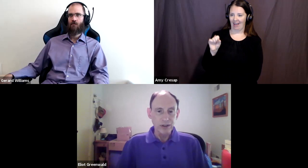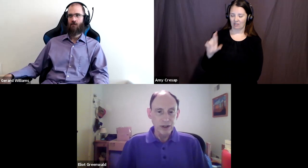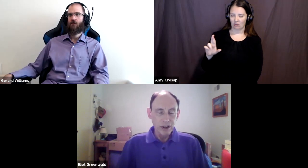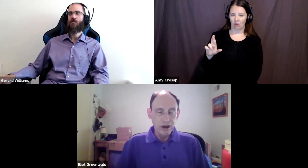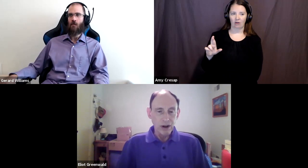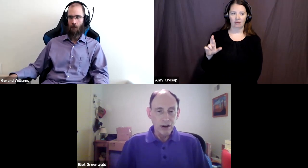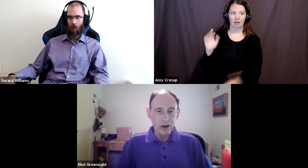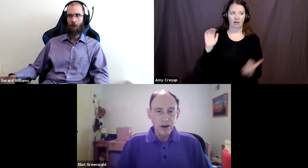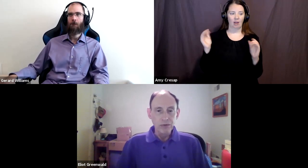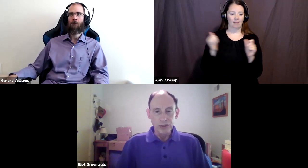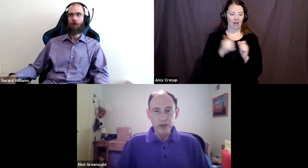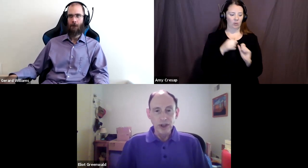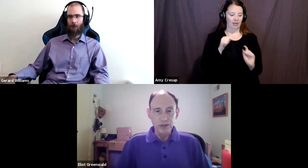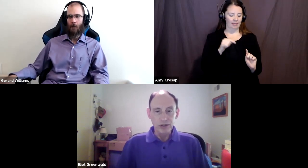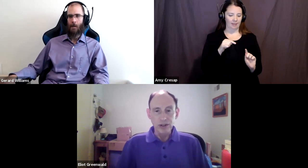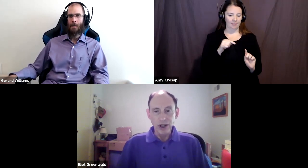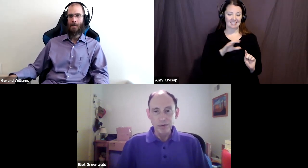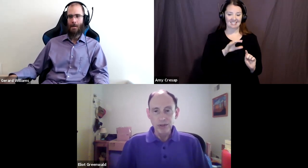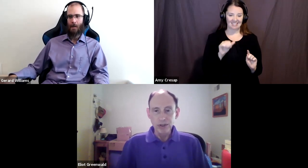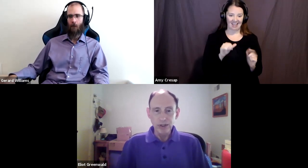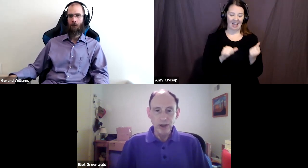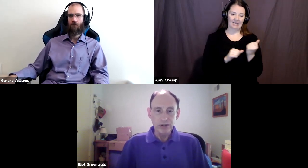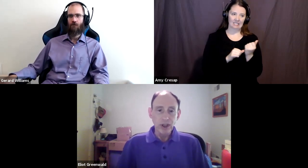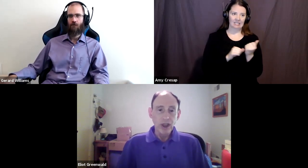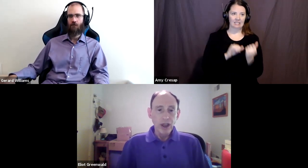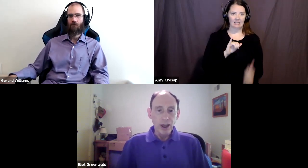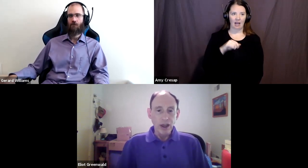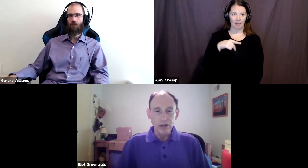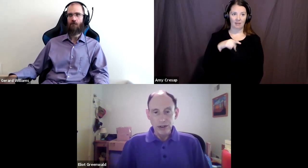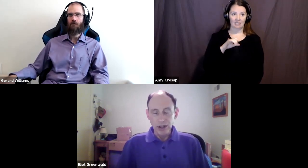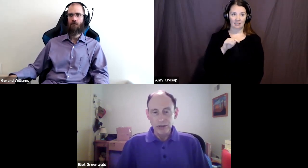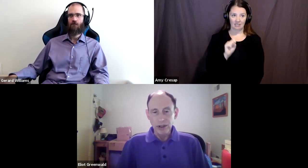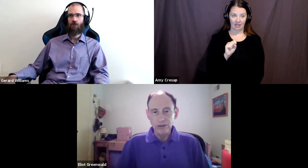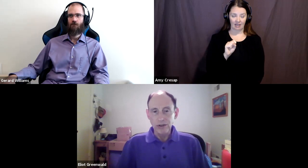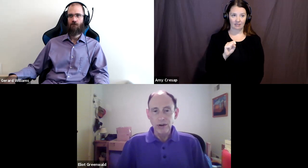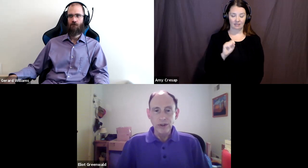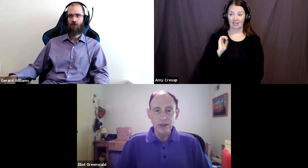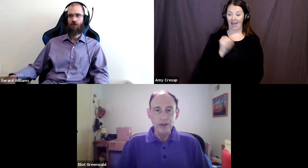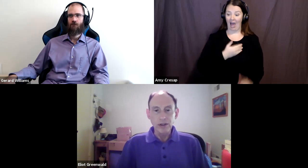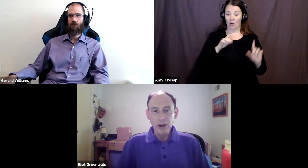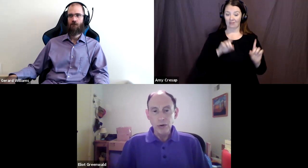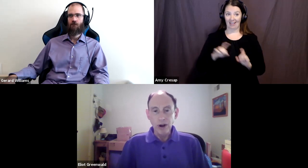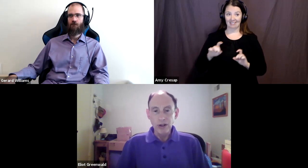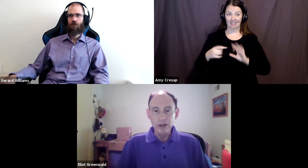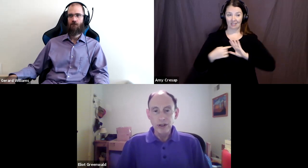than the CA-assisted IP CTS. And our testing has shown that the quality